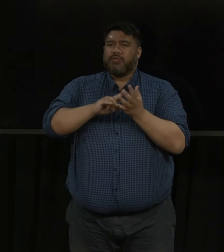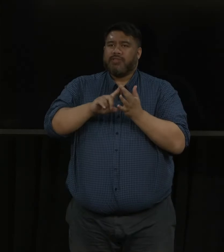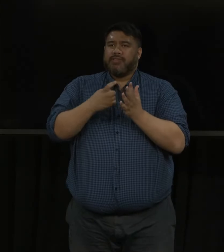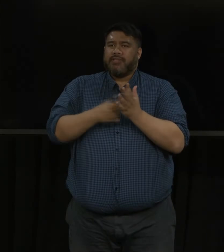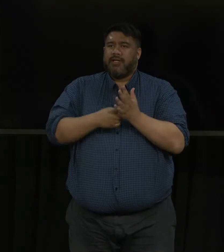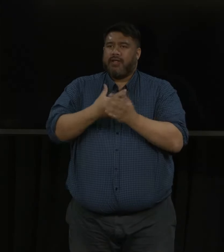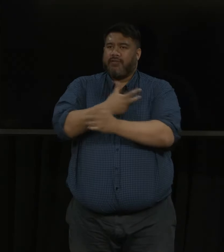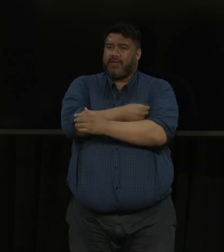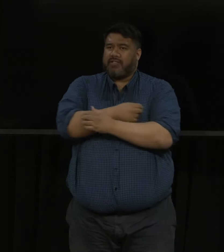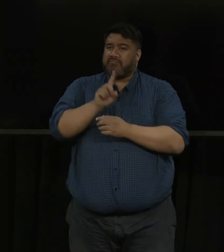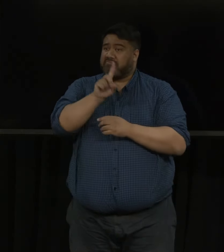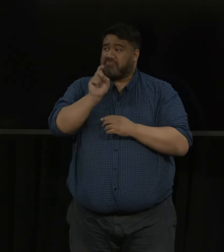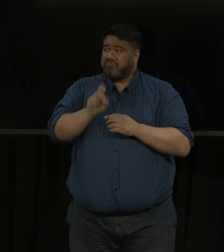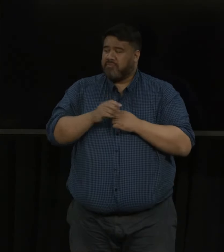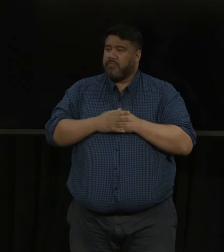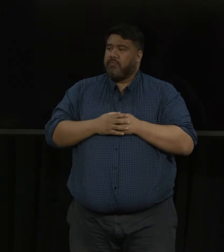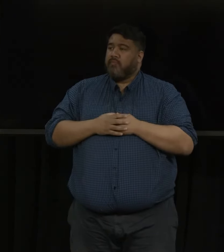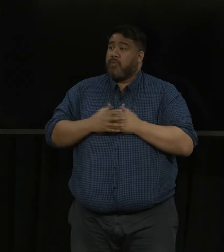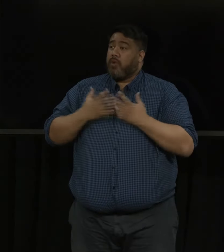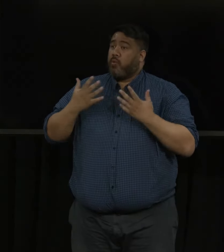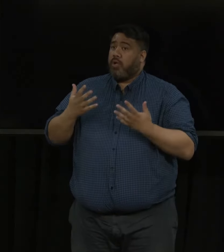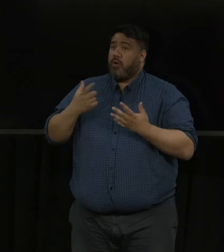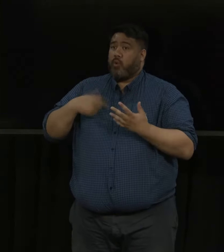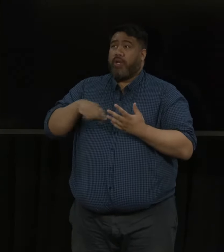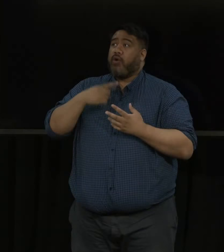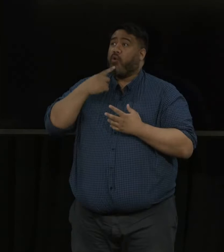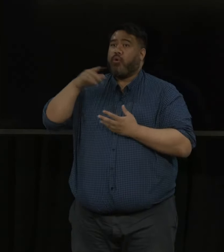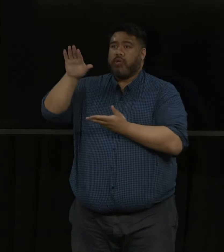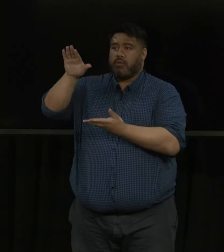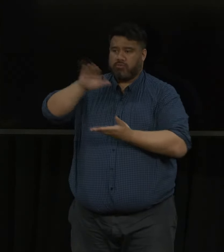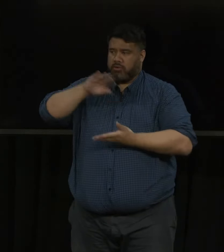you expect to be rolled out in